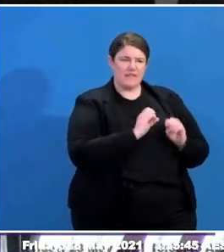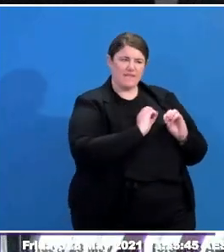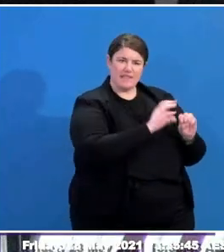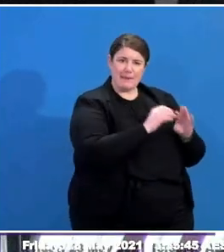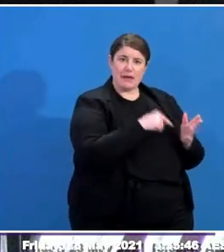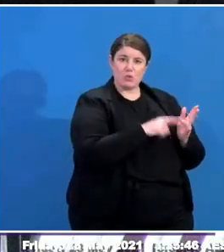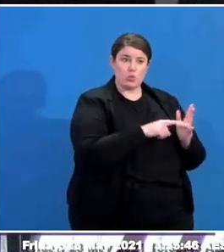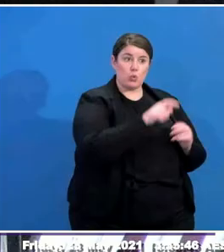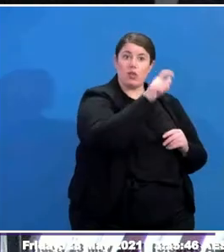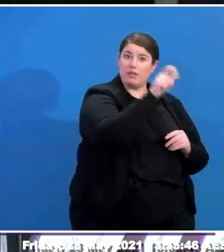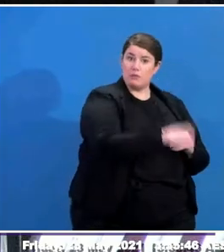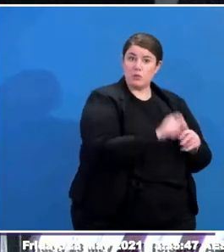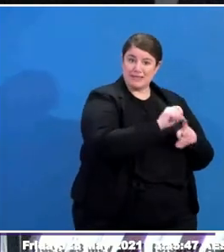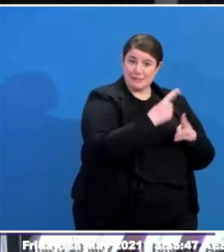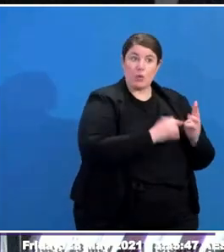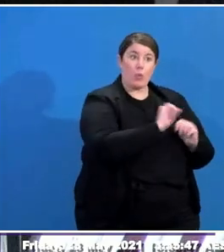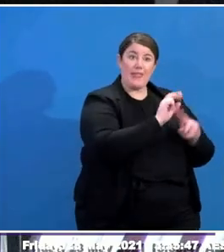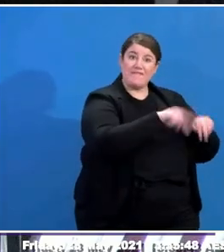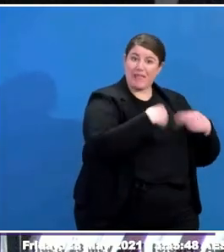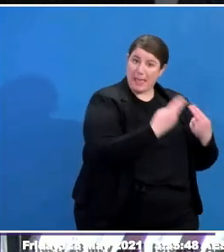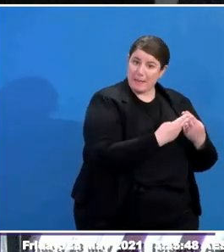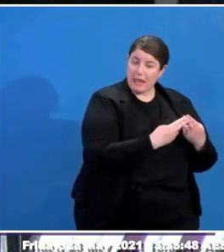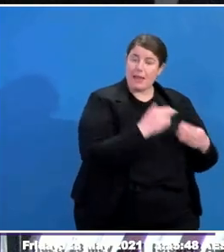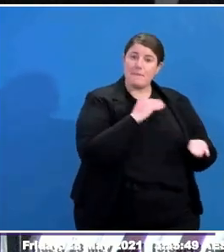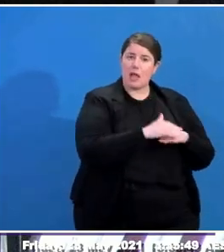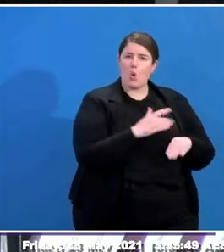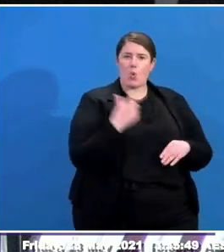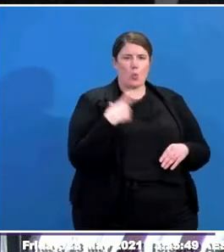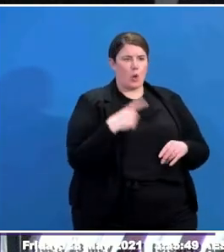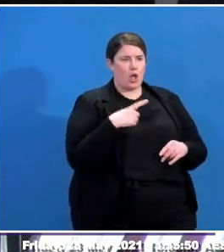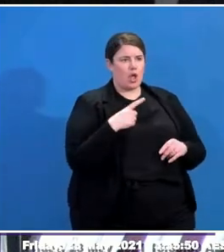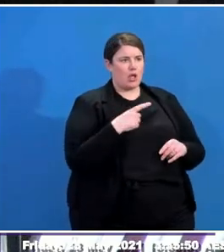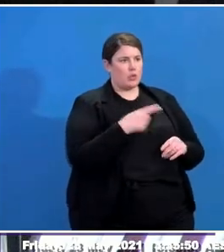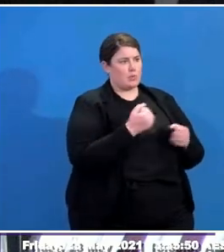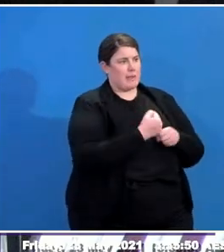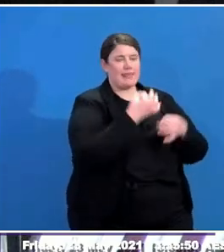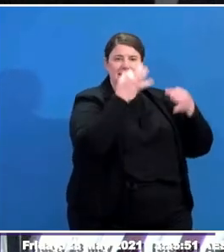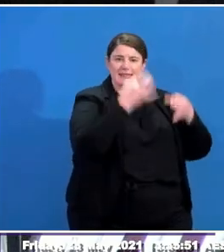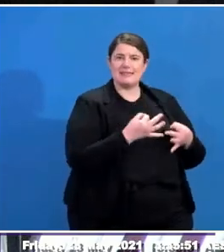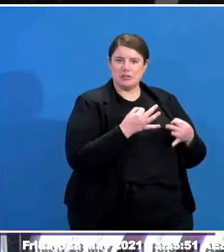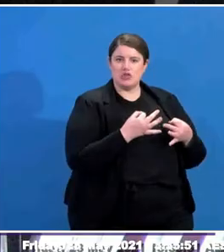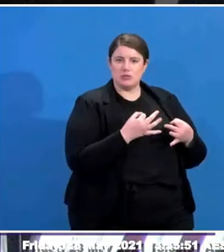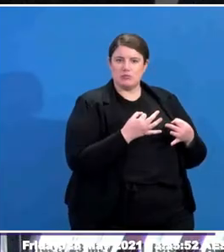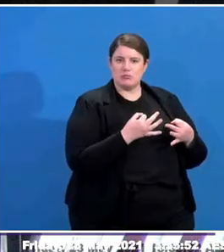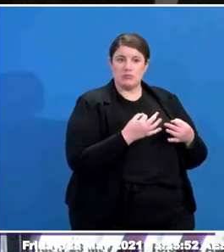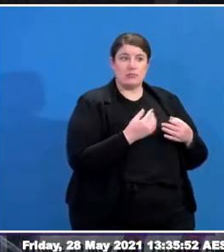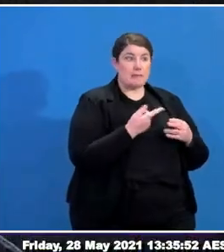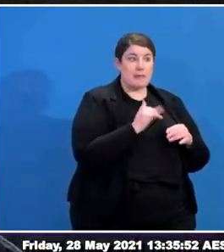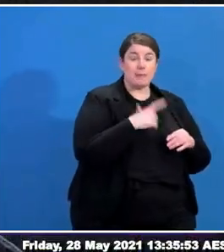person about why you have assessed it in one way or the other in regard to the other people in the home?